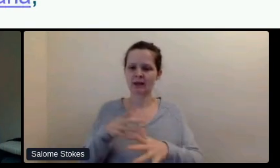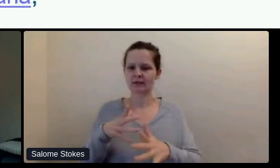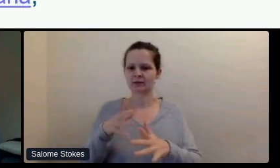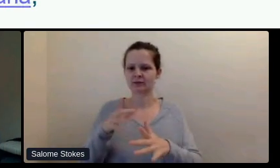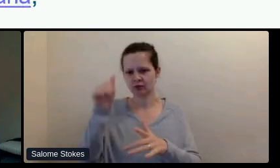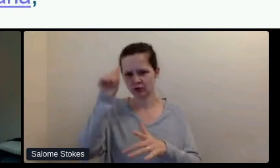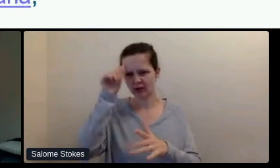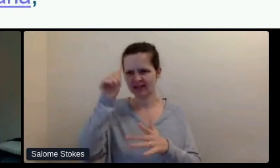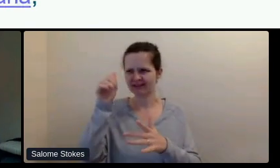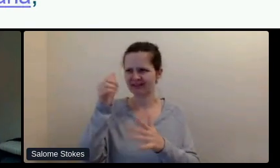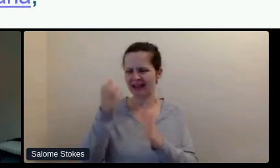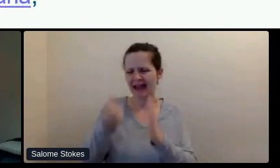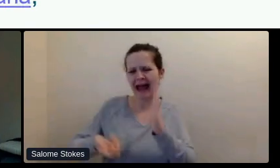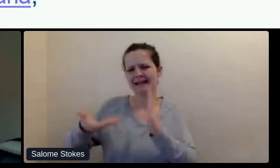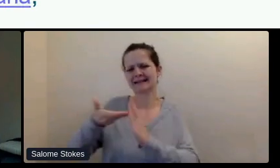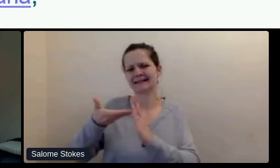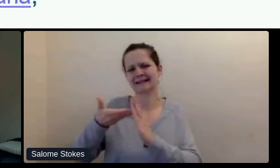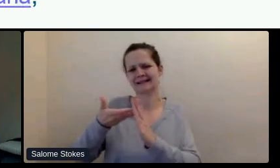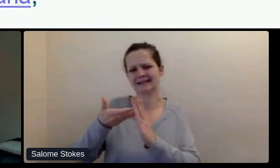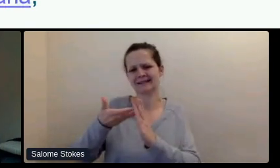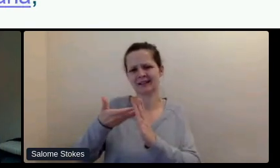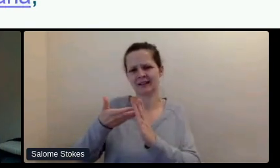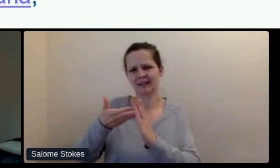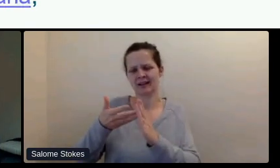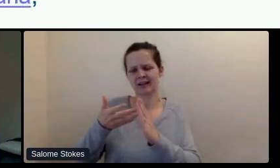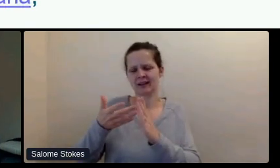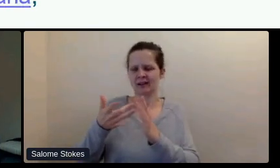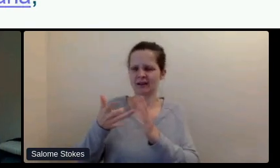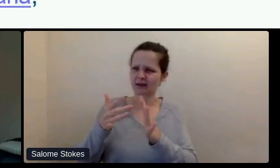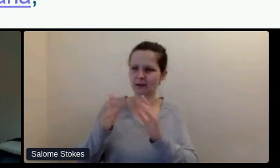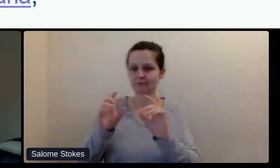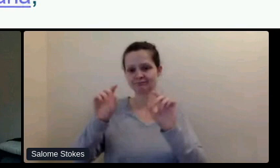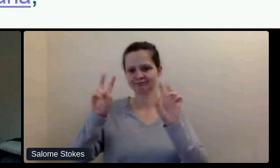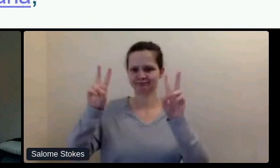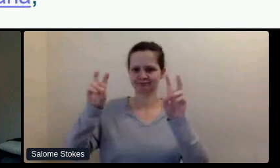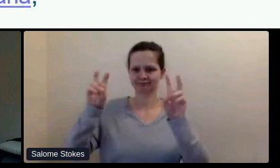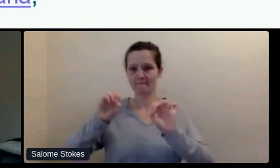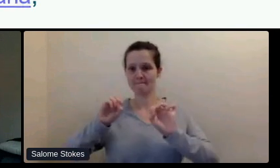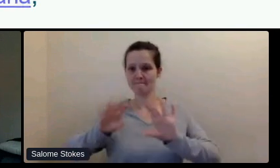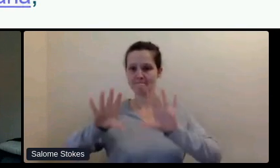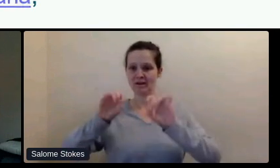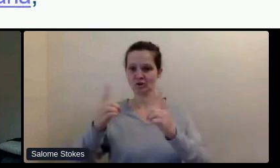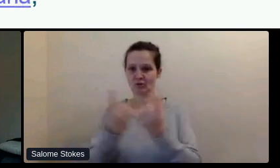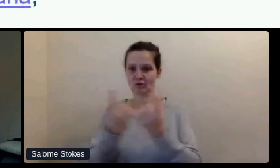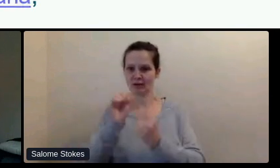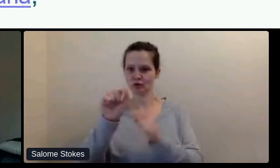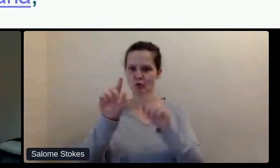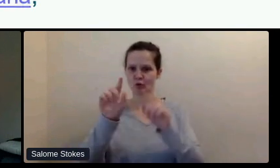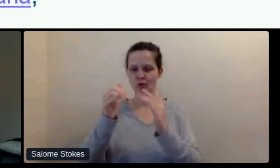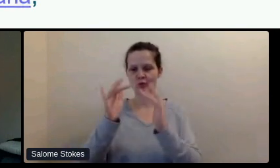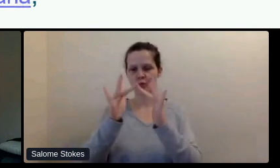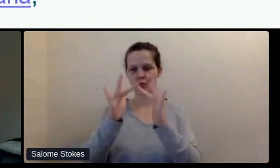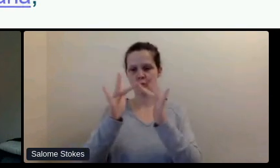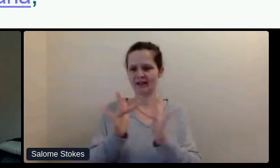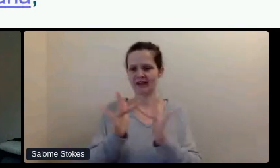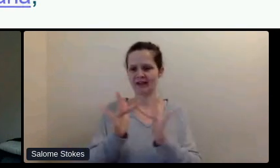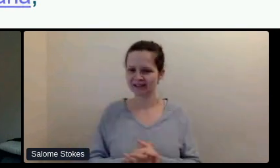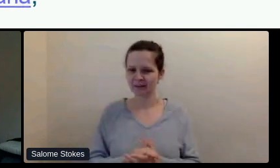Just because you've used ARIA, so I think that's one thing that I seem to find a lot of and as